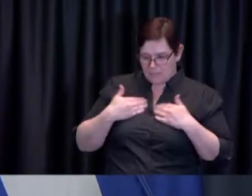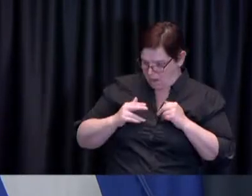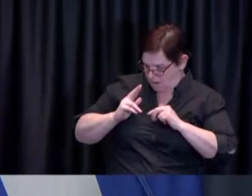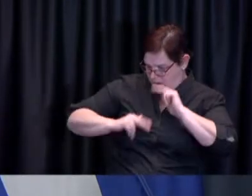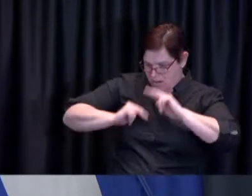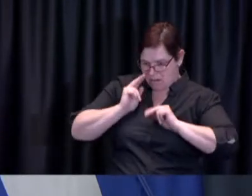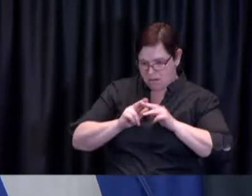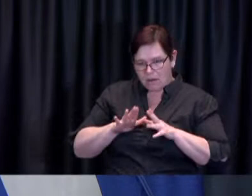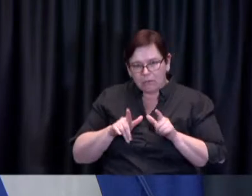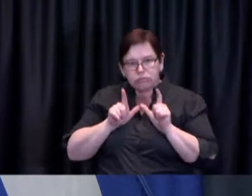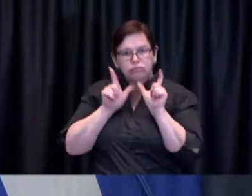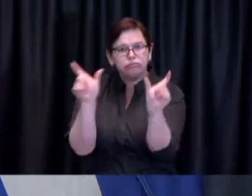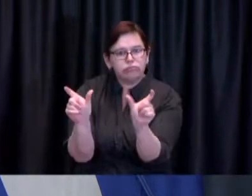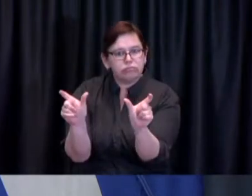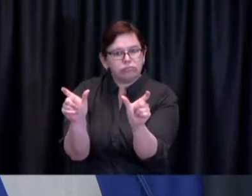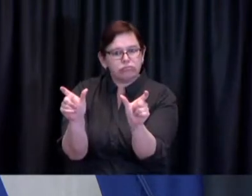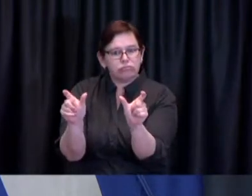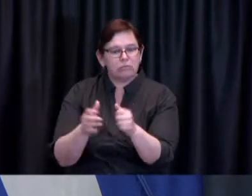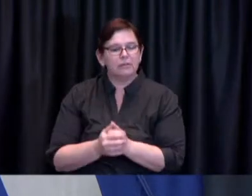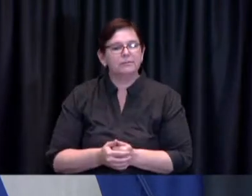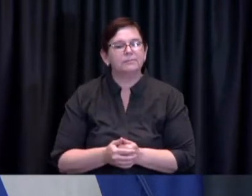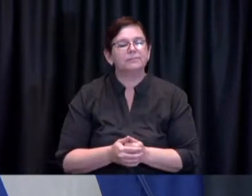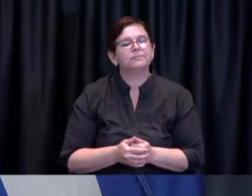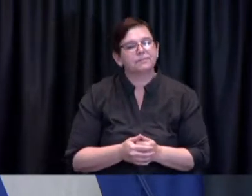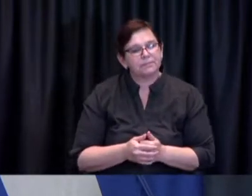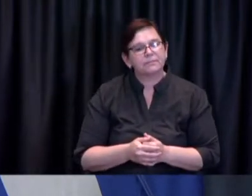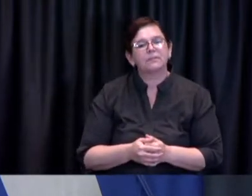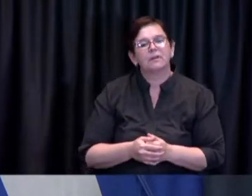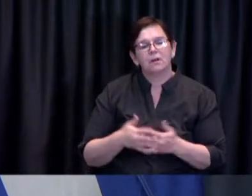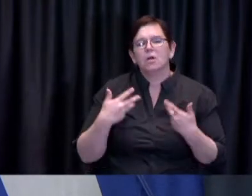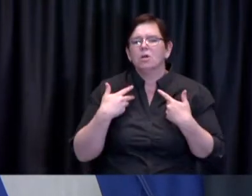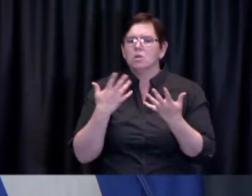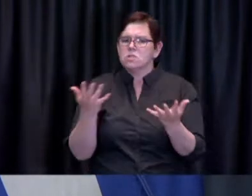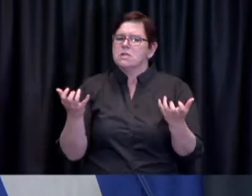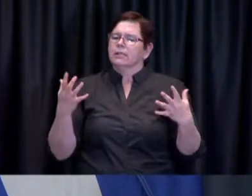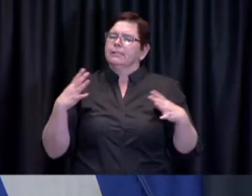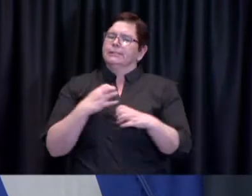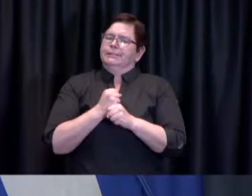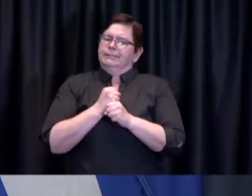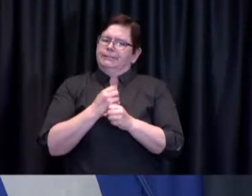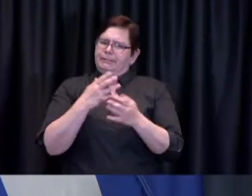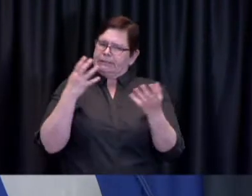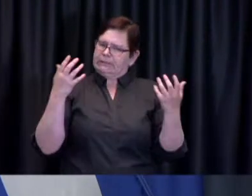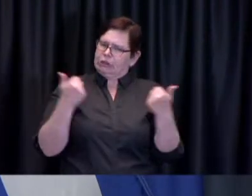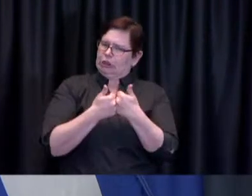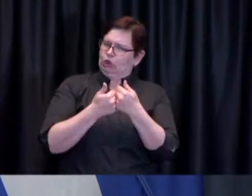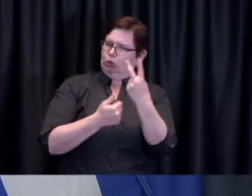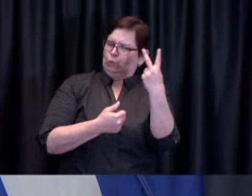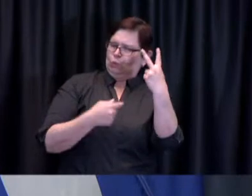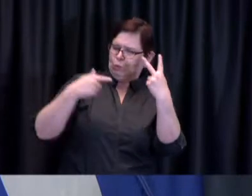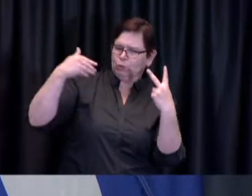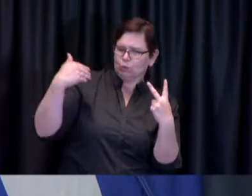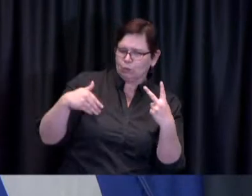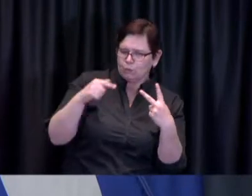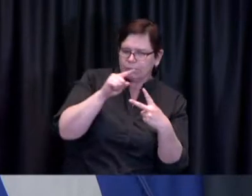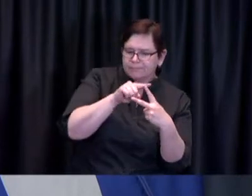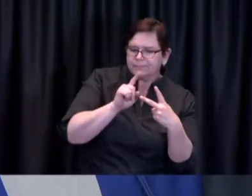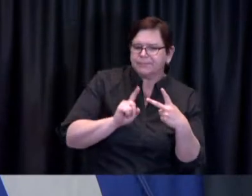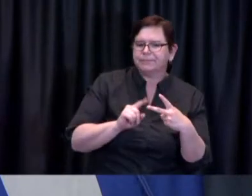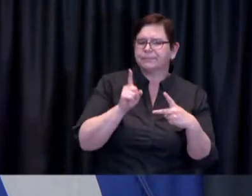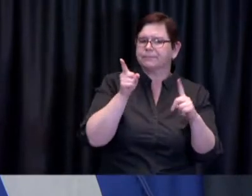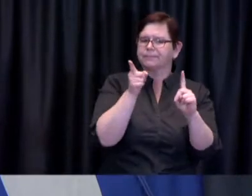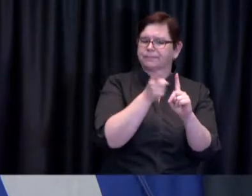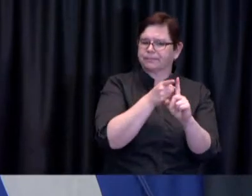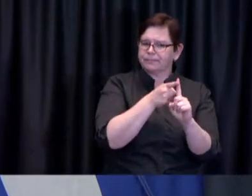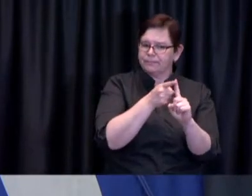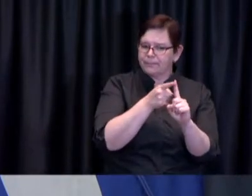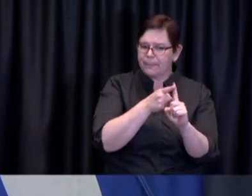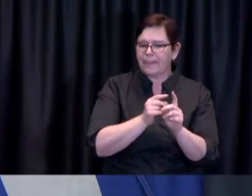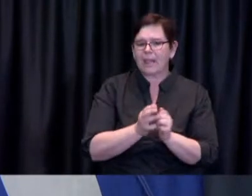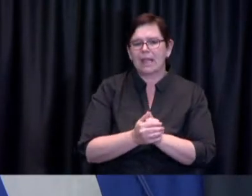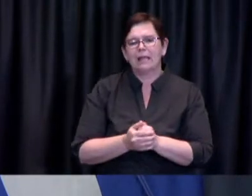so I will close with two challenges to you today first I really do encourage you to